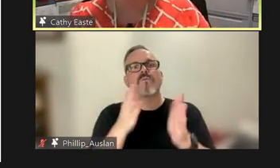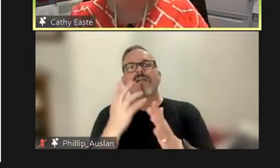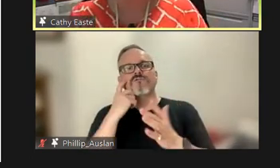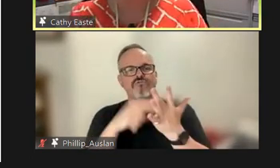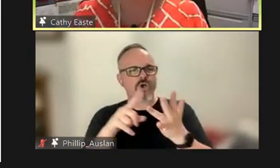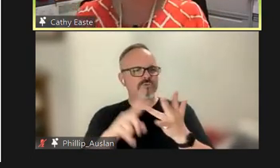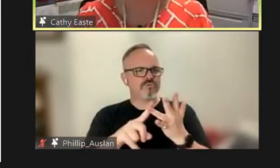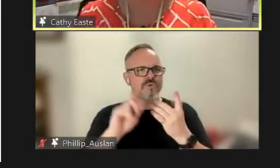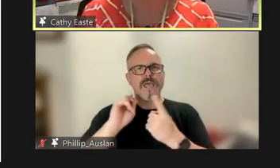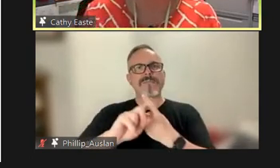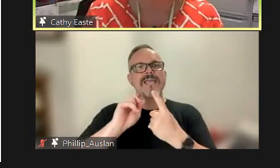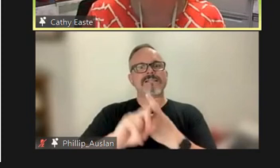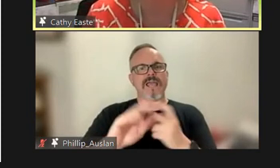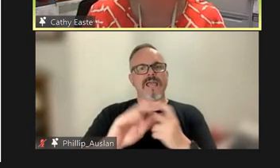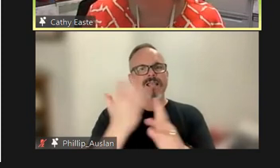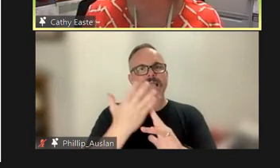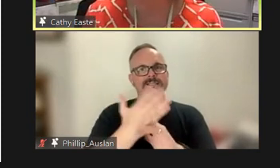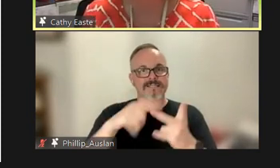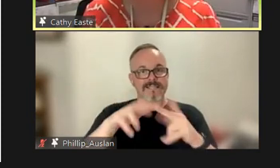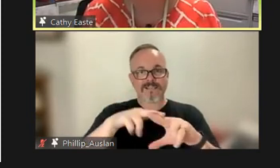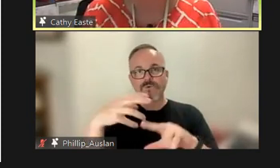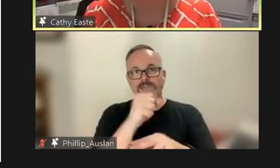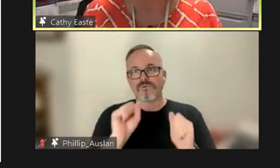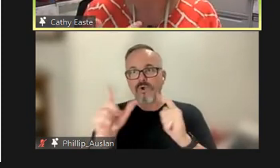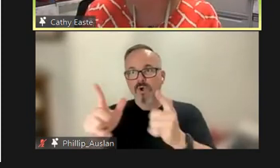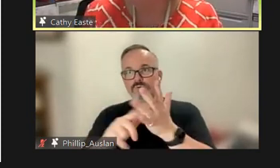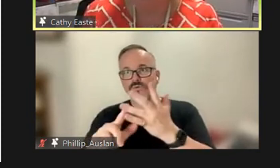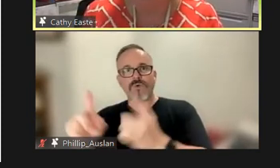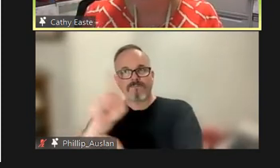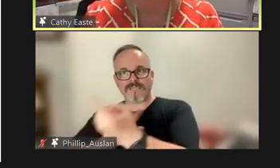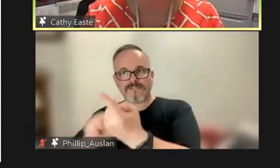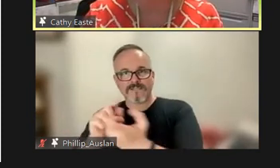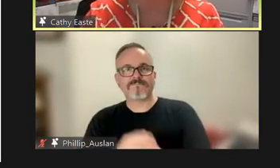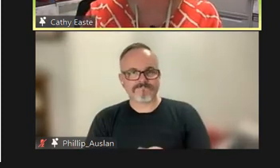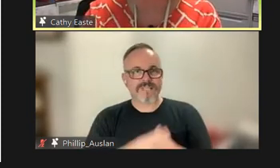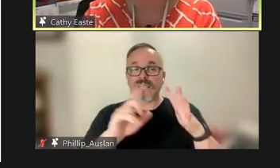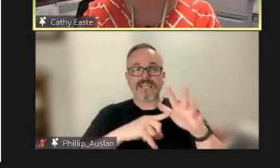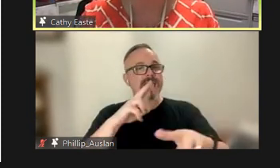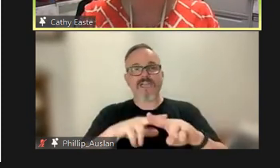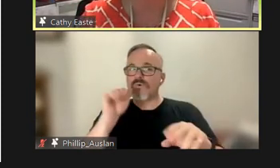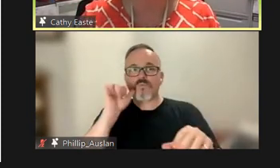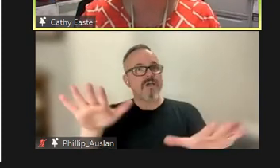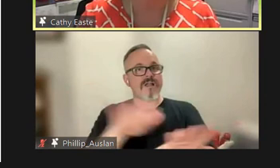maintain access if you have to attend meetings. EAF is not going to cover it, which is why Riona